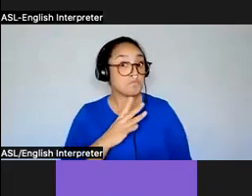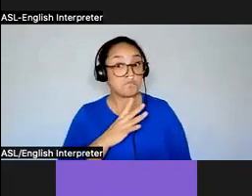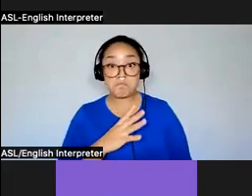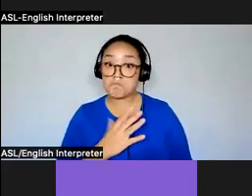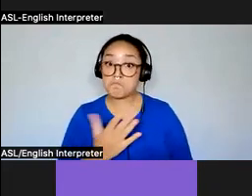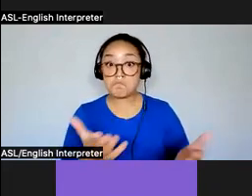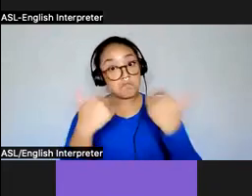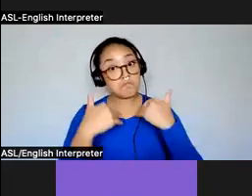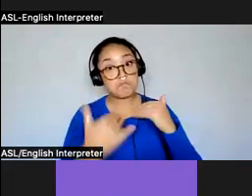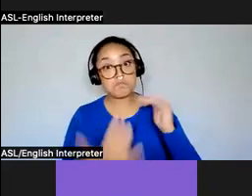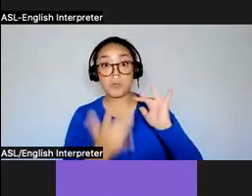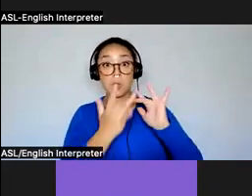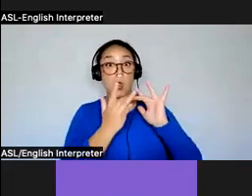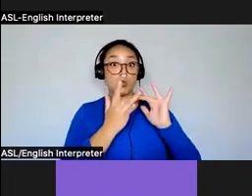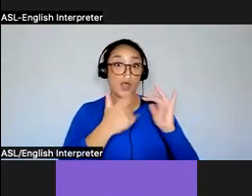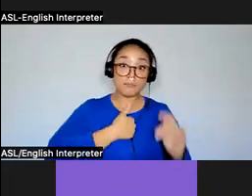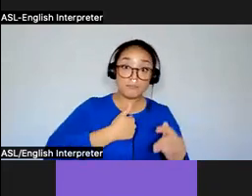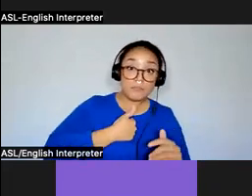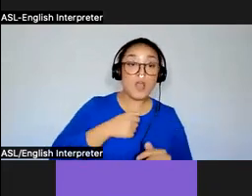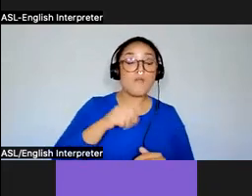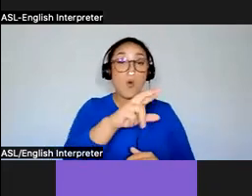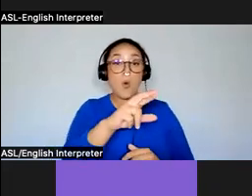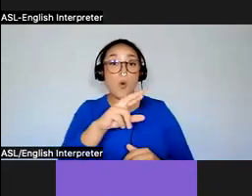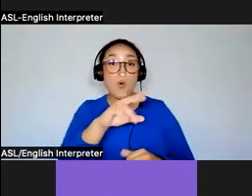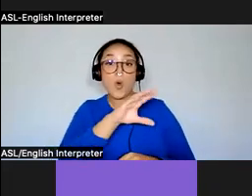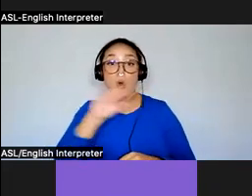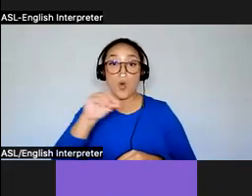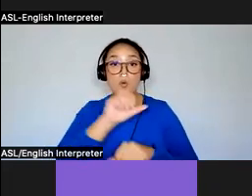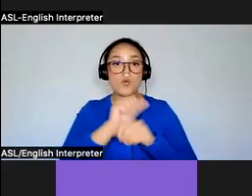my colleagues or information will be made available at the end of my sections presentation.